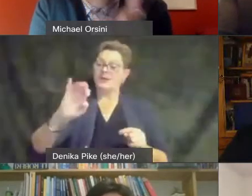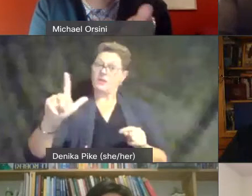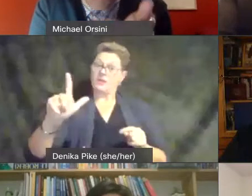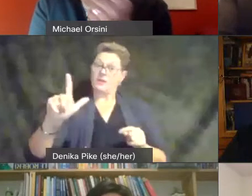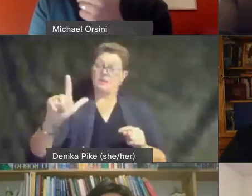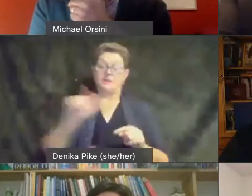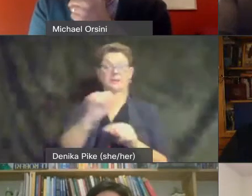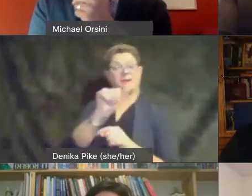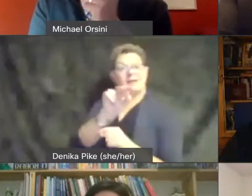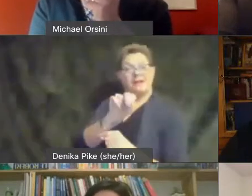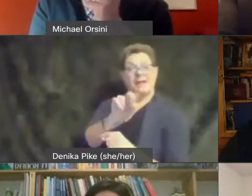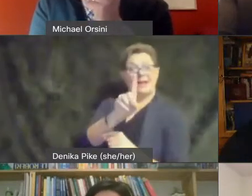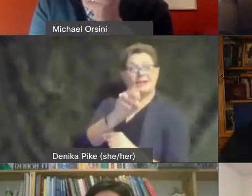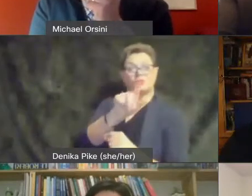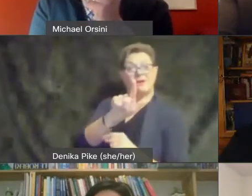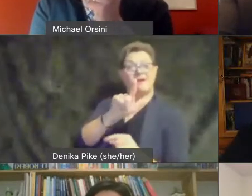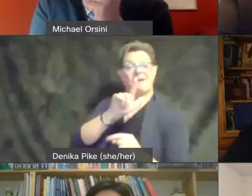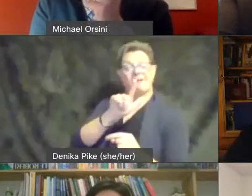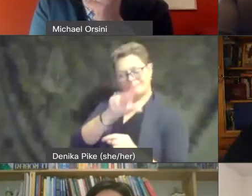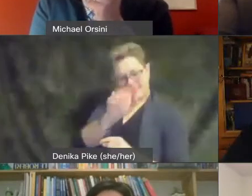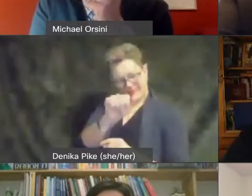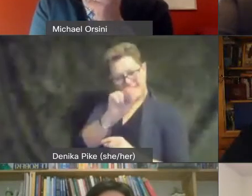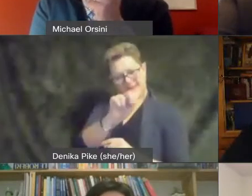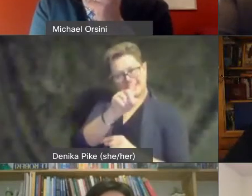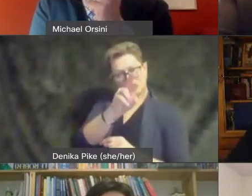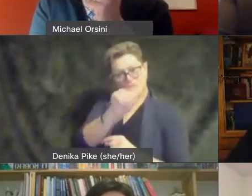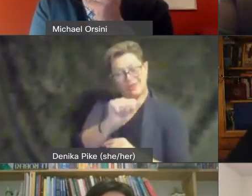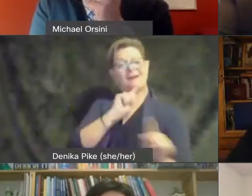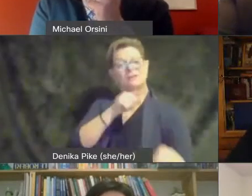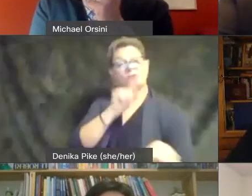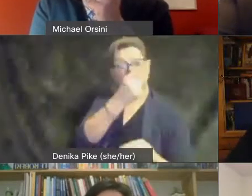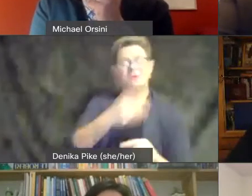Uh, could you tell us a bit more about the role that feelings or emotions should play?